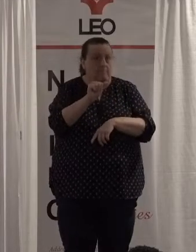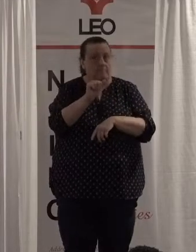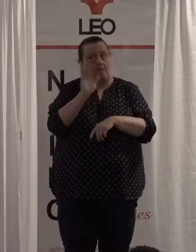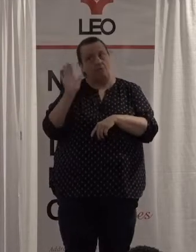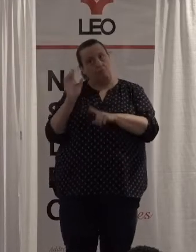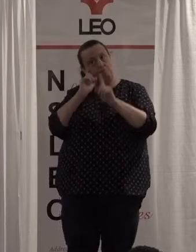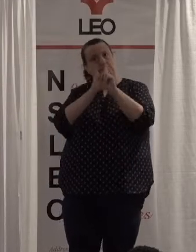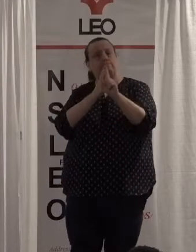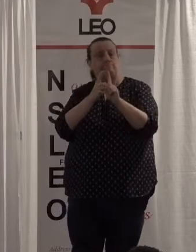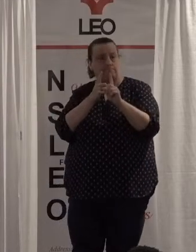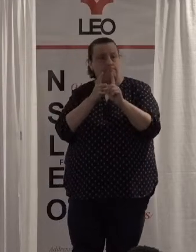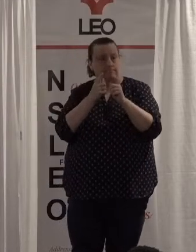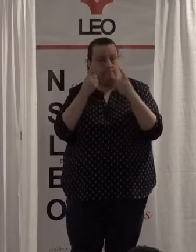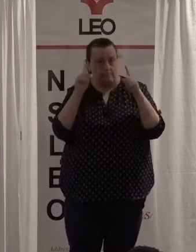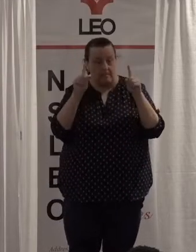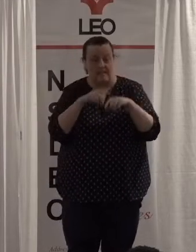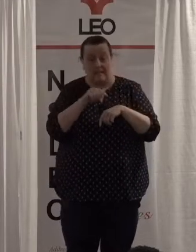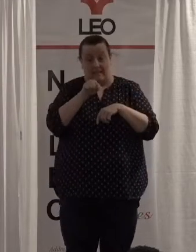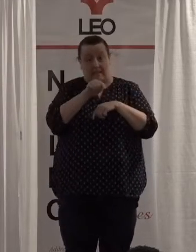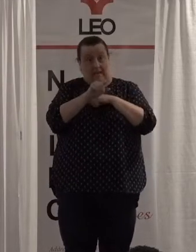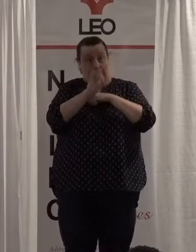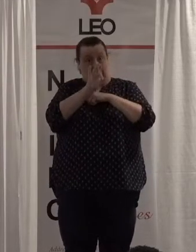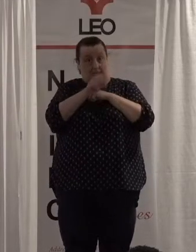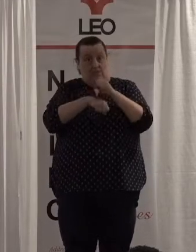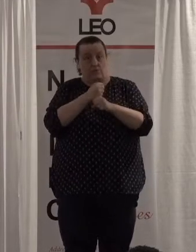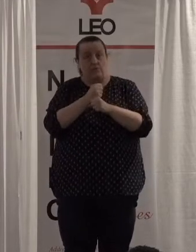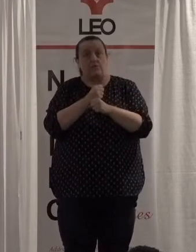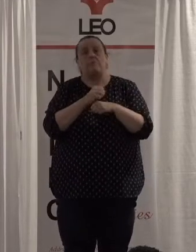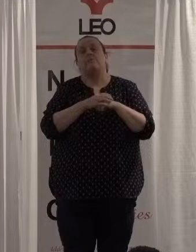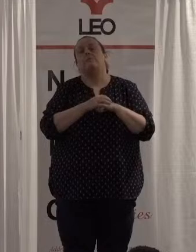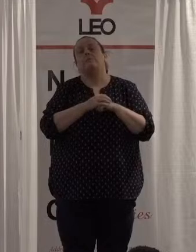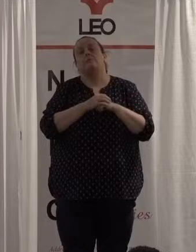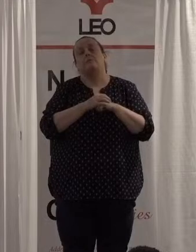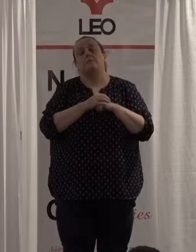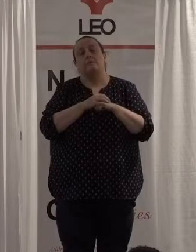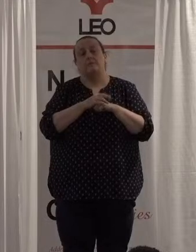INCLUDED IN THOSE EIGHT YEARS, BRUCE WAS NATIONAL CHAIR FOR THE LAST THREE